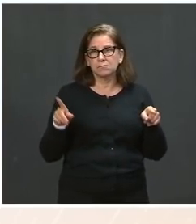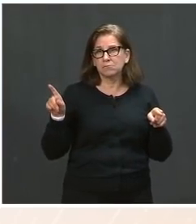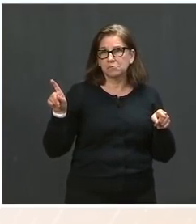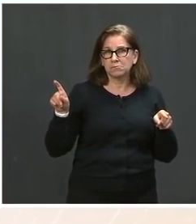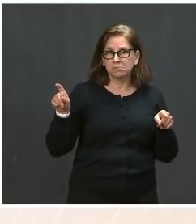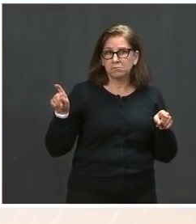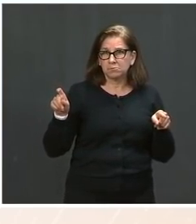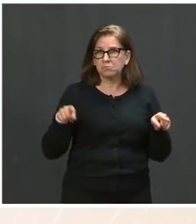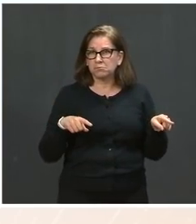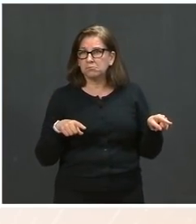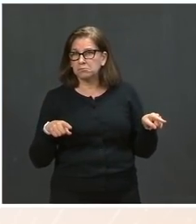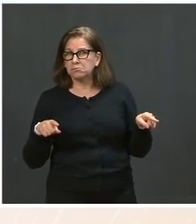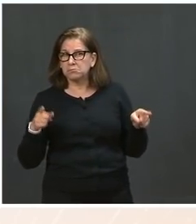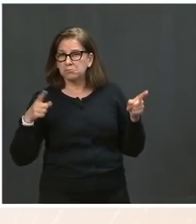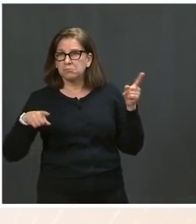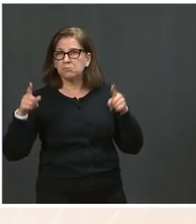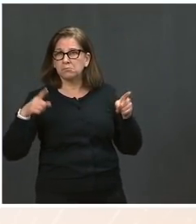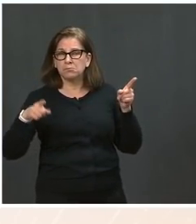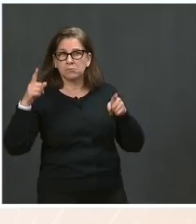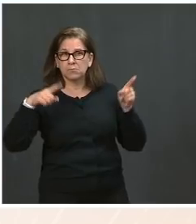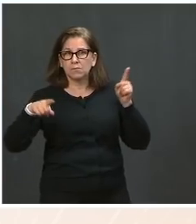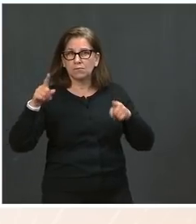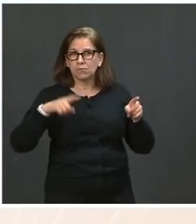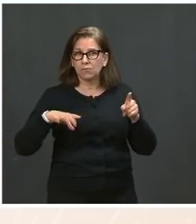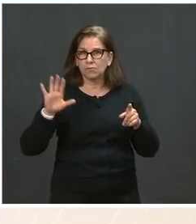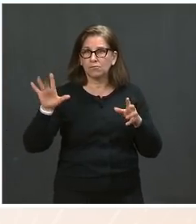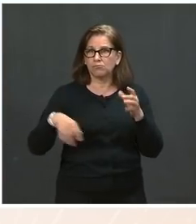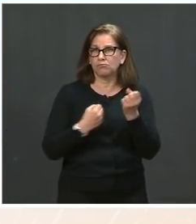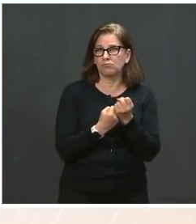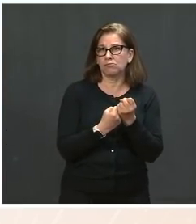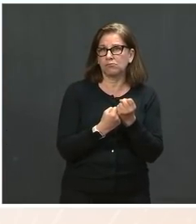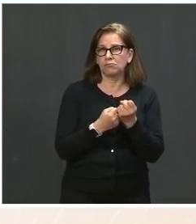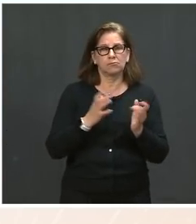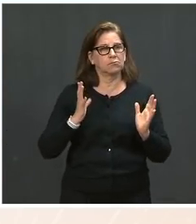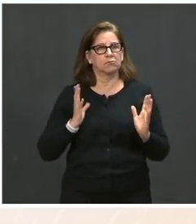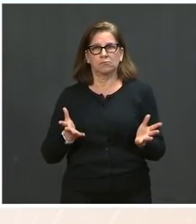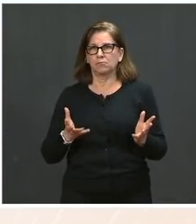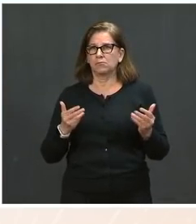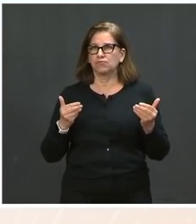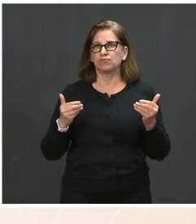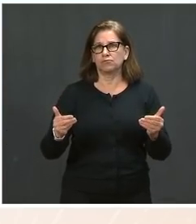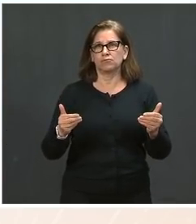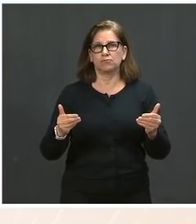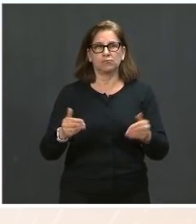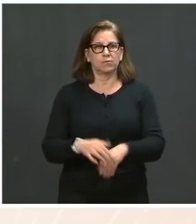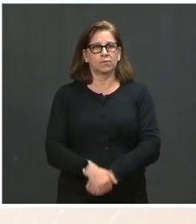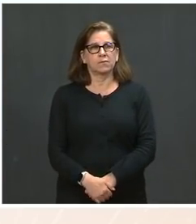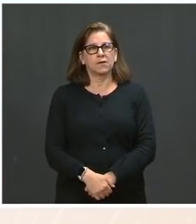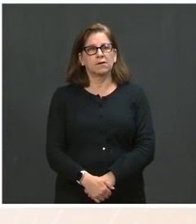And that's why they're supportive of it. Ms. Psaki: Steve. The Press: You mentioned the next-generation biofuels for airplanes and ships.